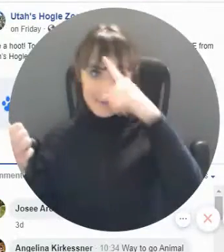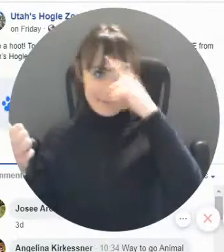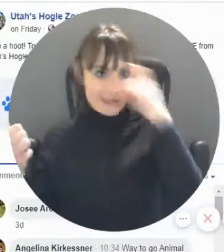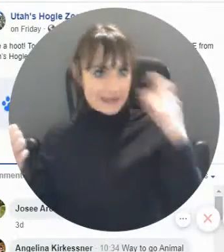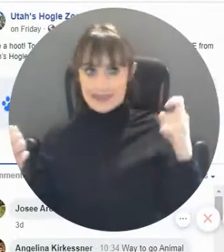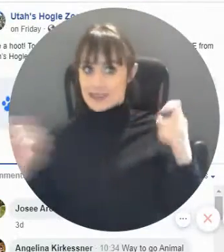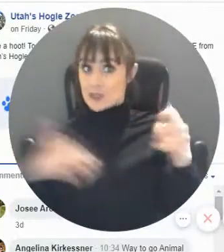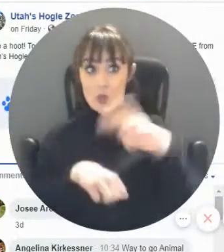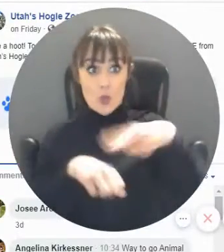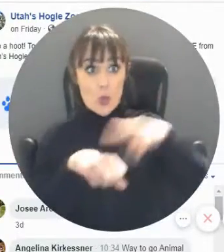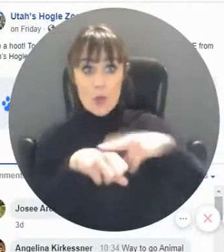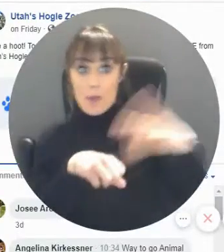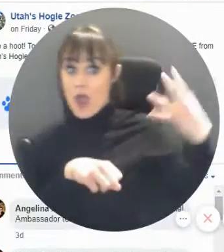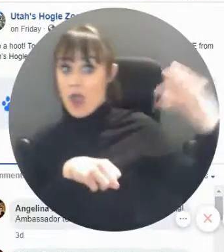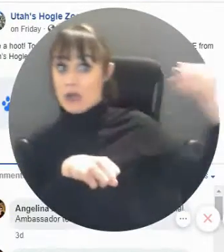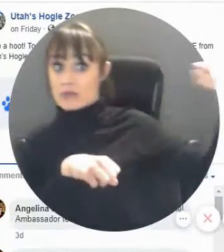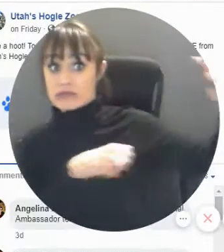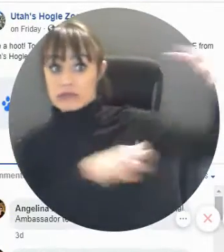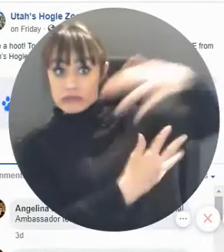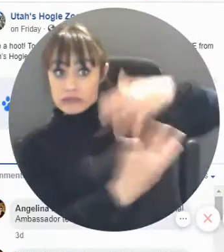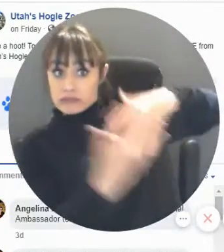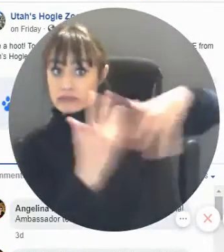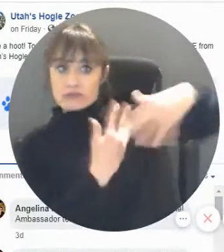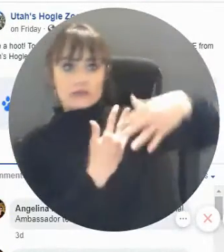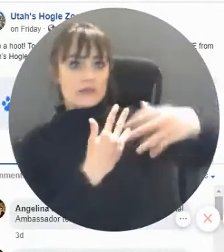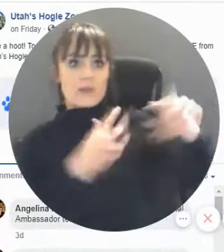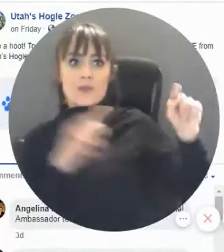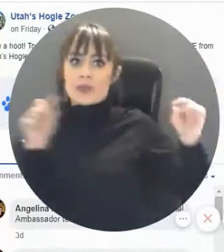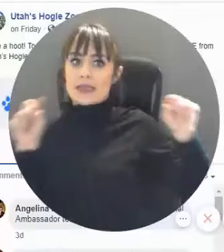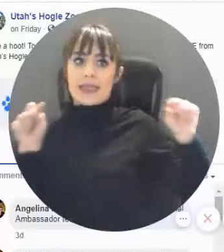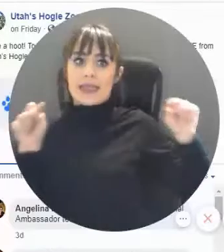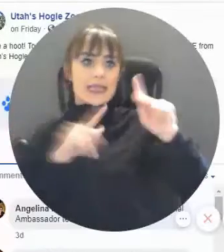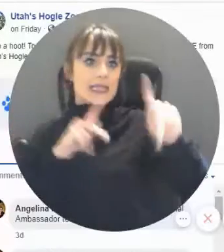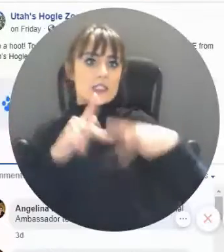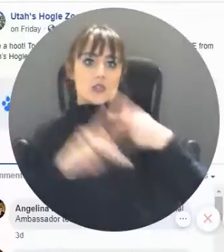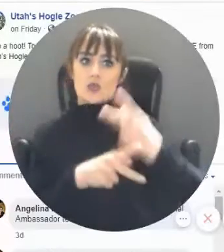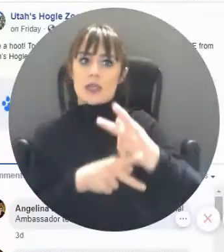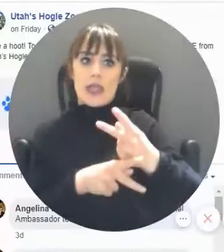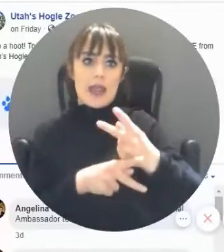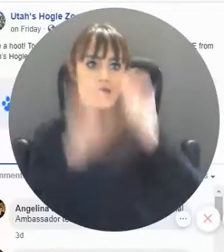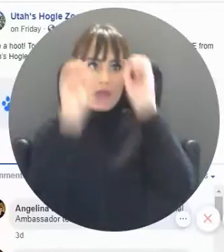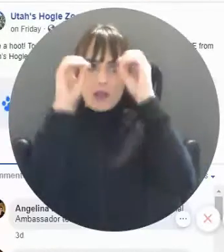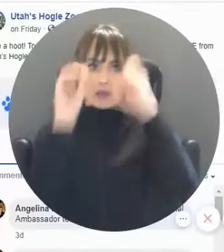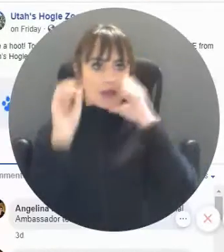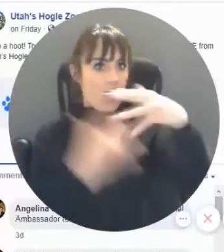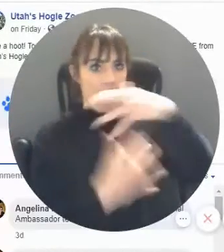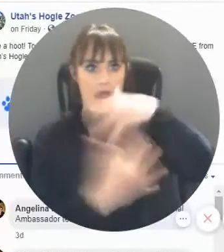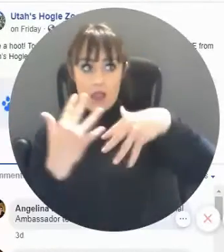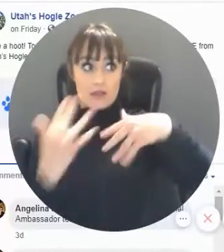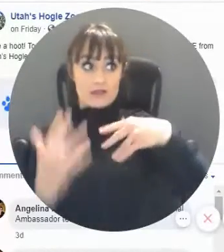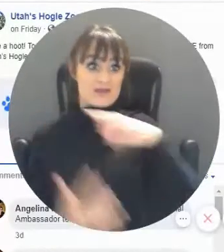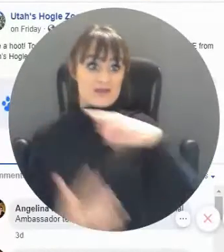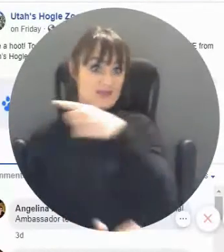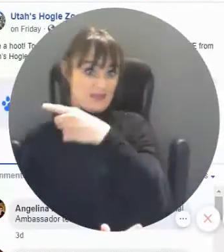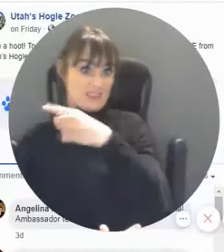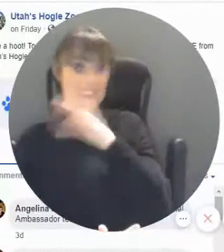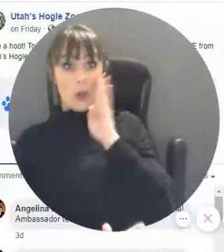They are of course under great supervision by their handlers here, so, we're not worried about it. But Apollo actually has tiny